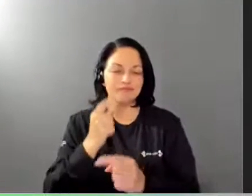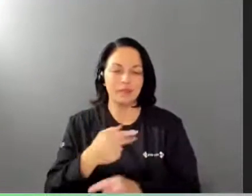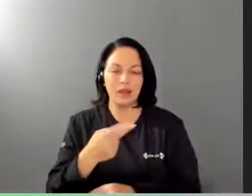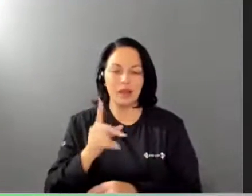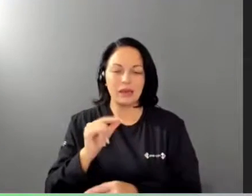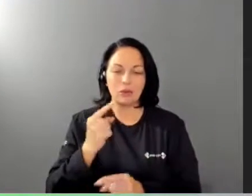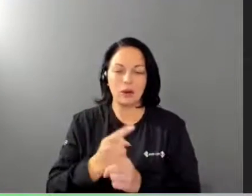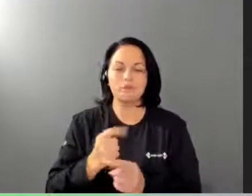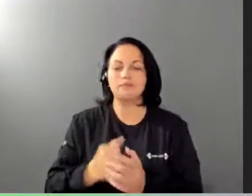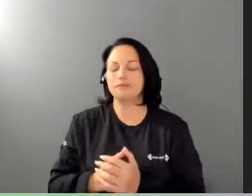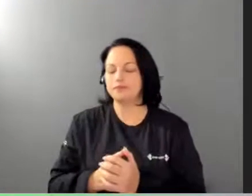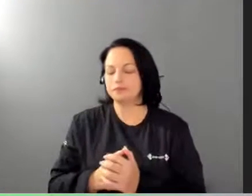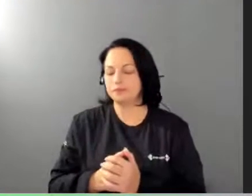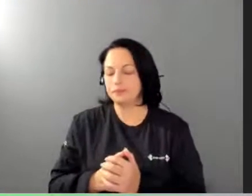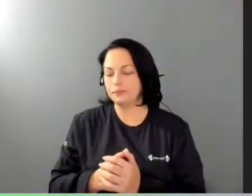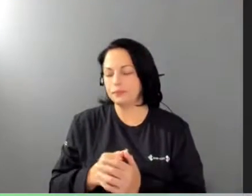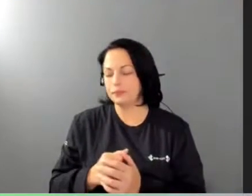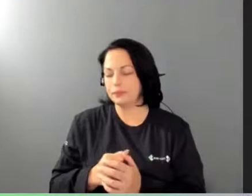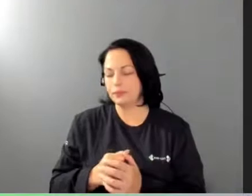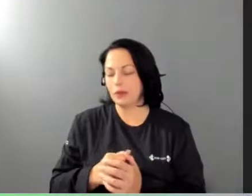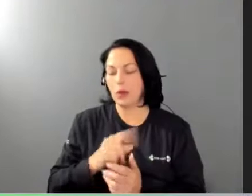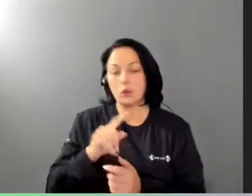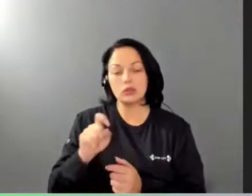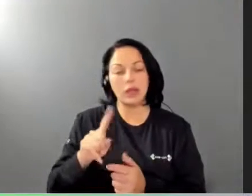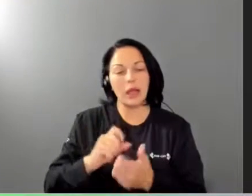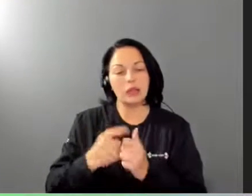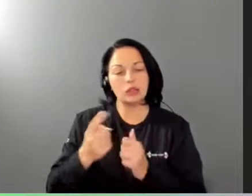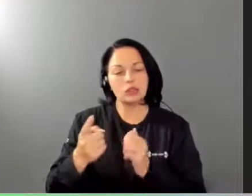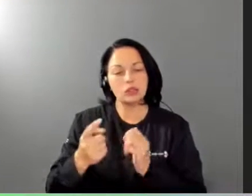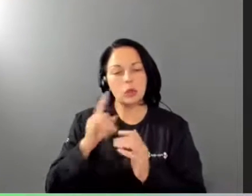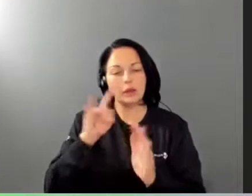all disabilities and we should be in that accessibility rating.